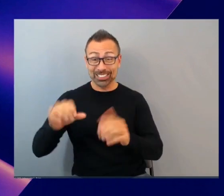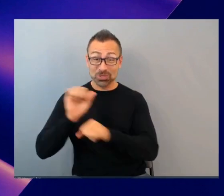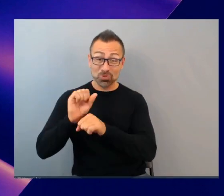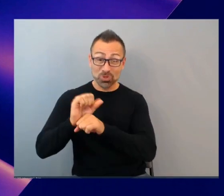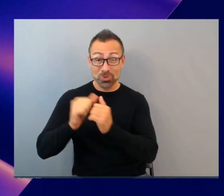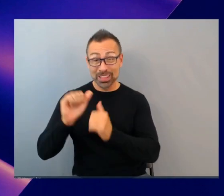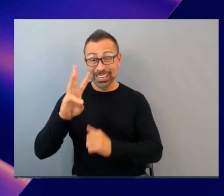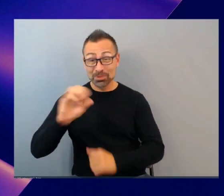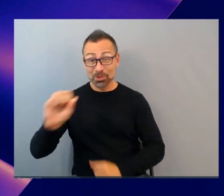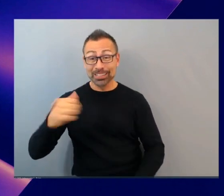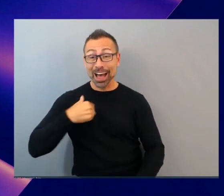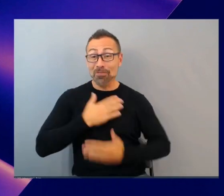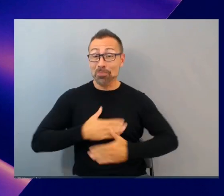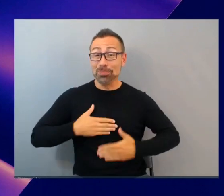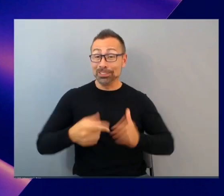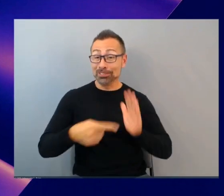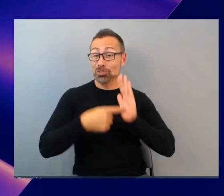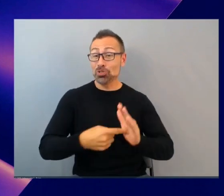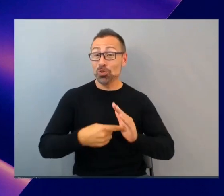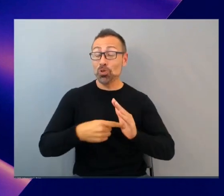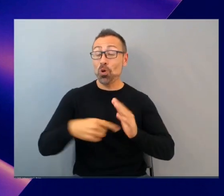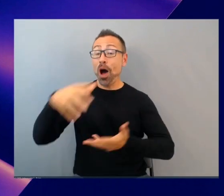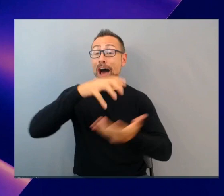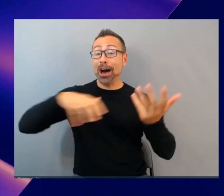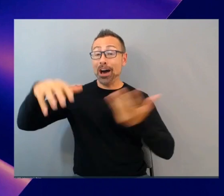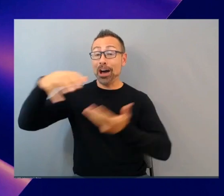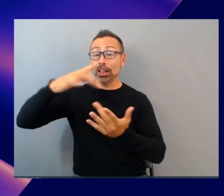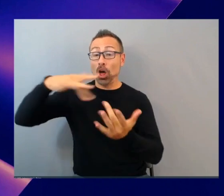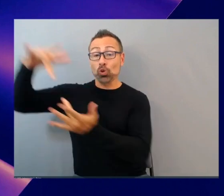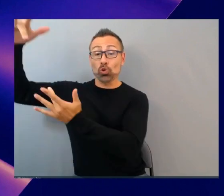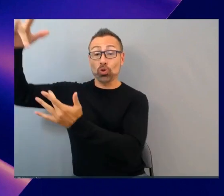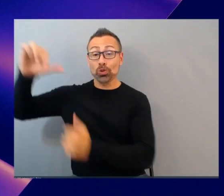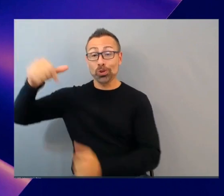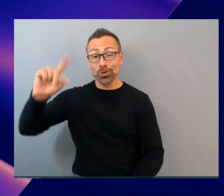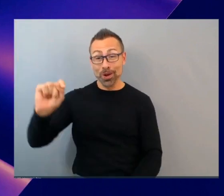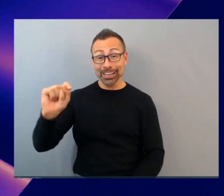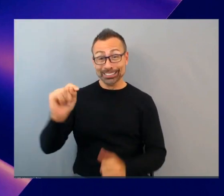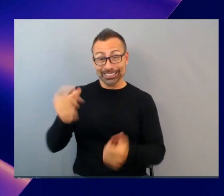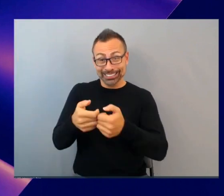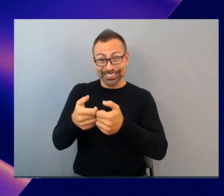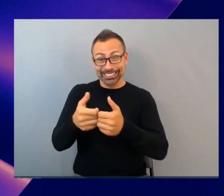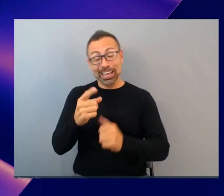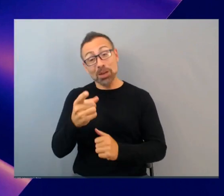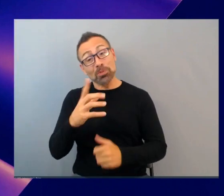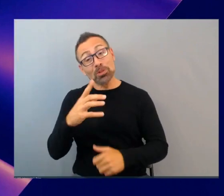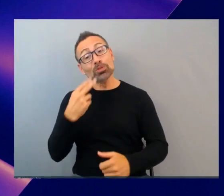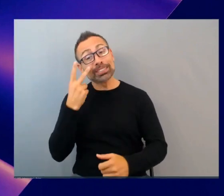the "AWS Cloud Quest", and right now, the "AWS on Air" table in the New York summit. Oh, it's fantastic.